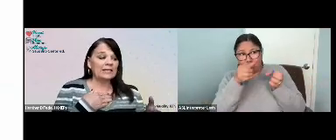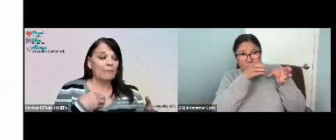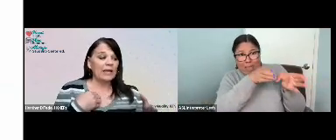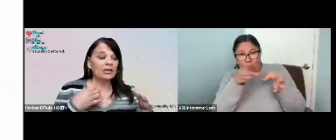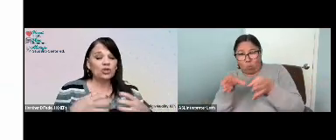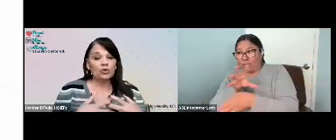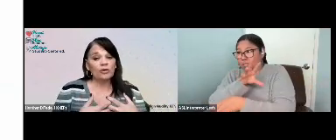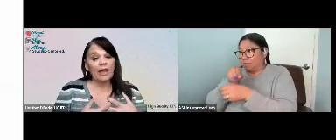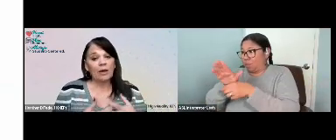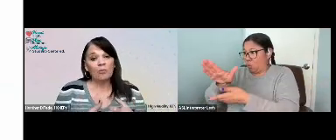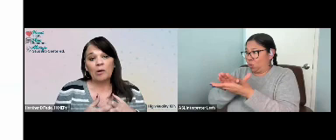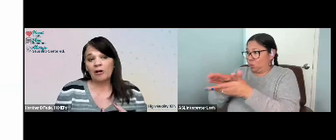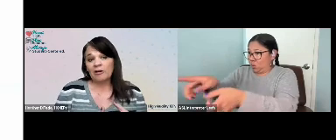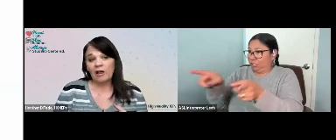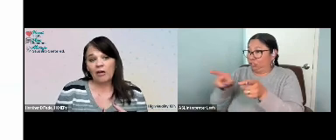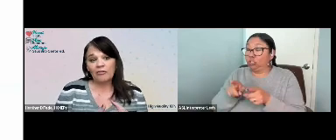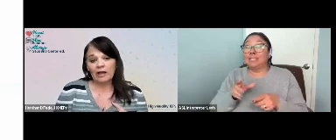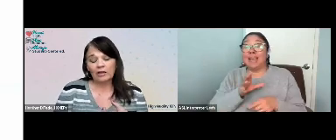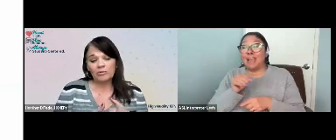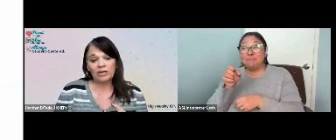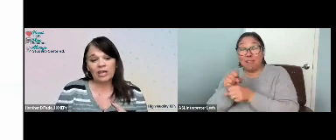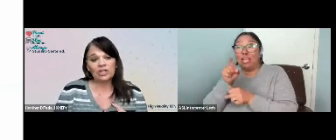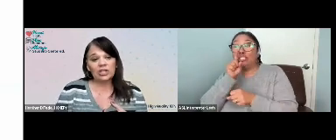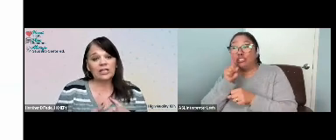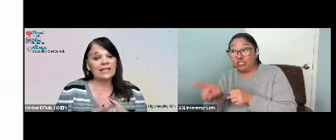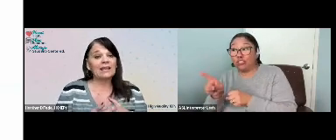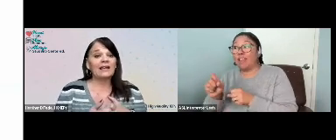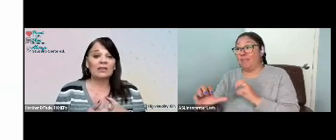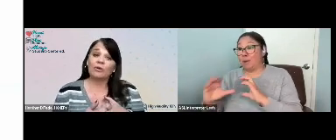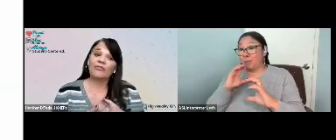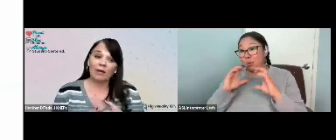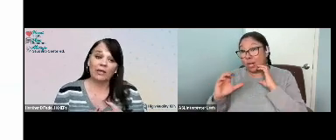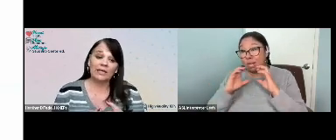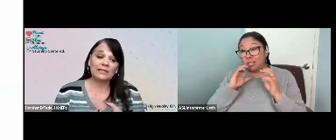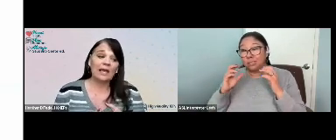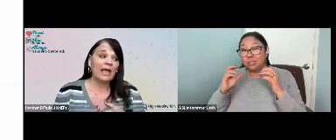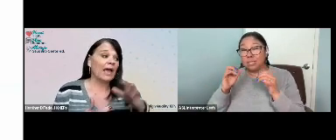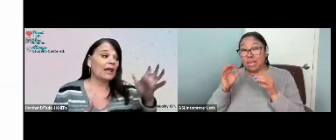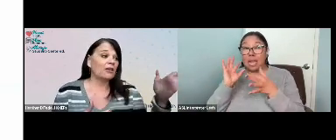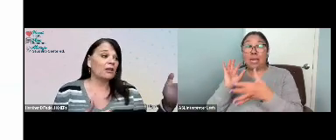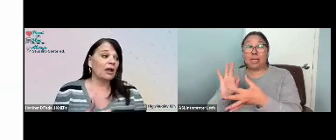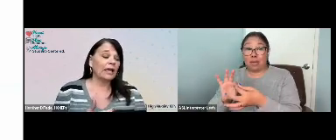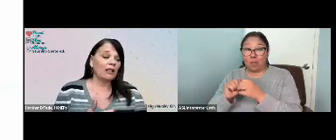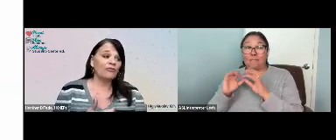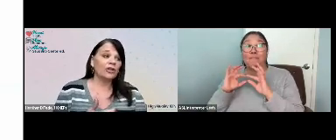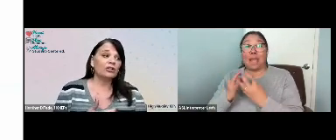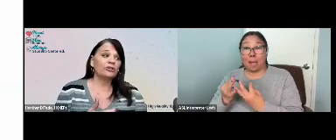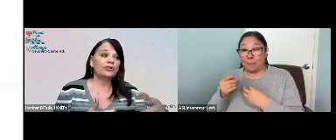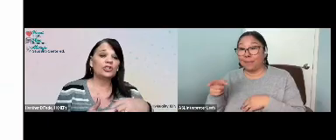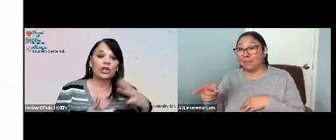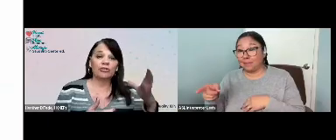and making sure that part of that communication is connecting with families and California includes